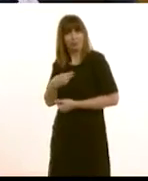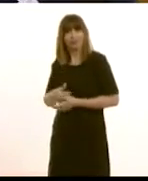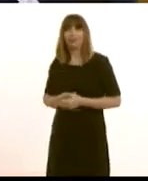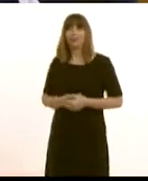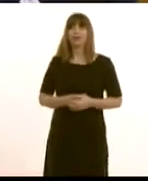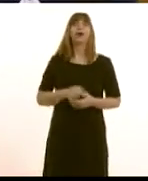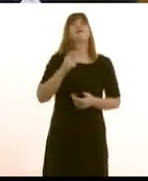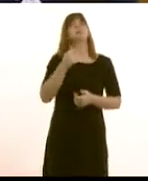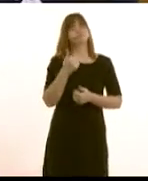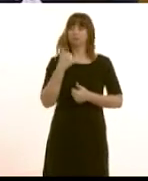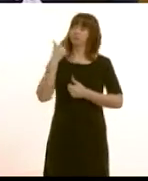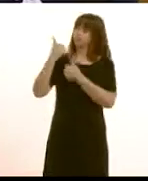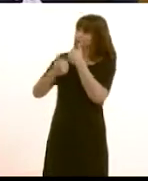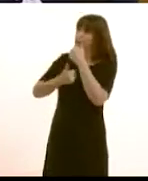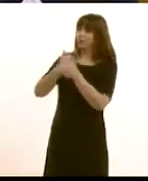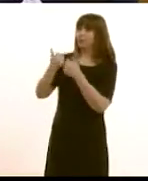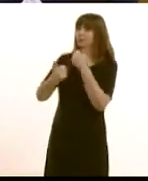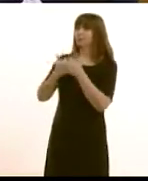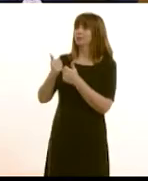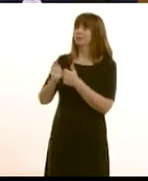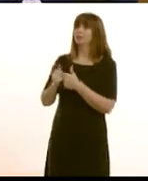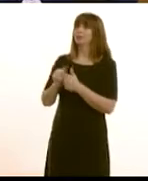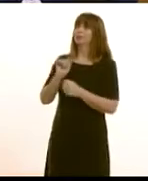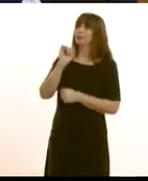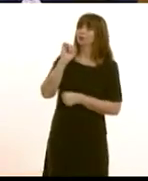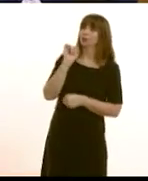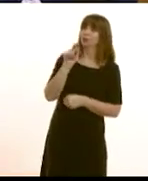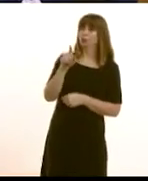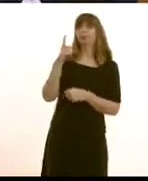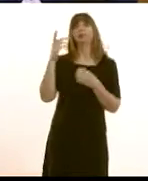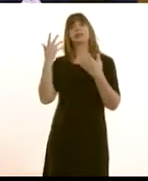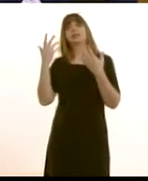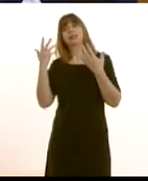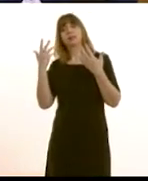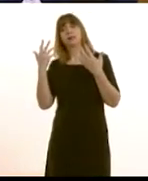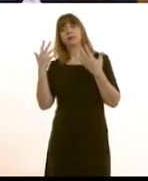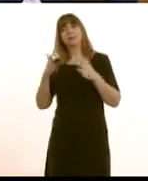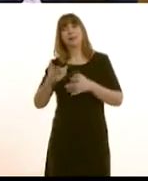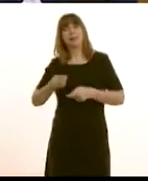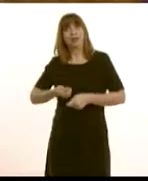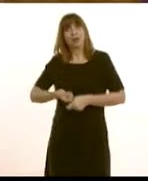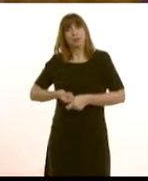the Member on the craft that he displayed in being able to raise The Crispy Cod as an